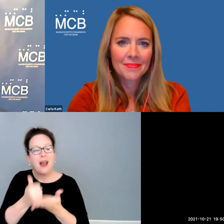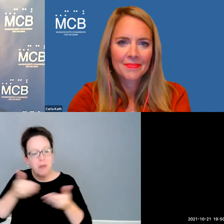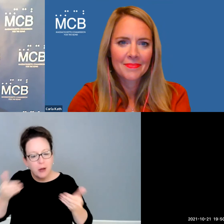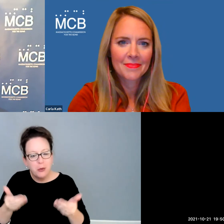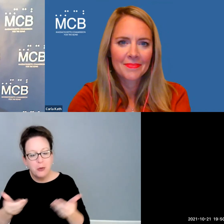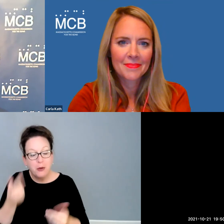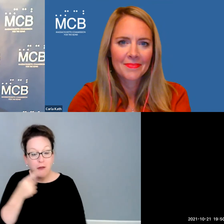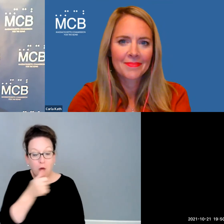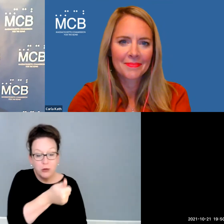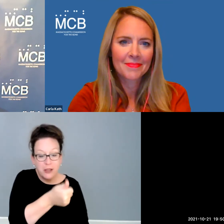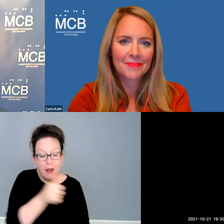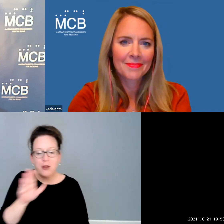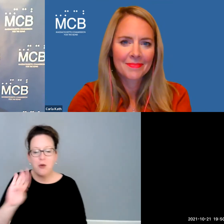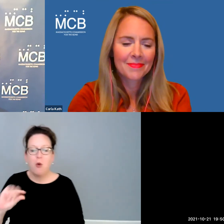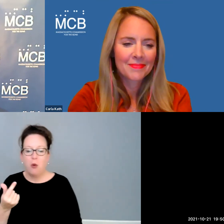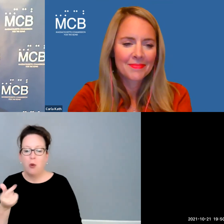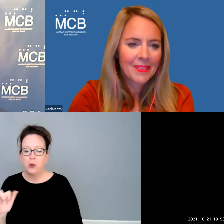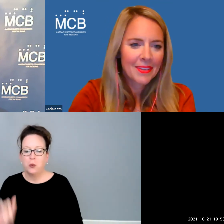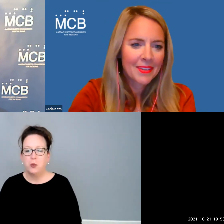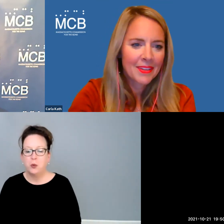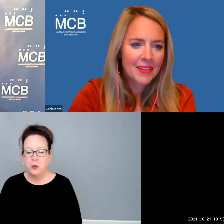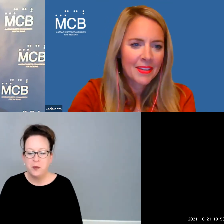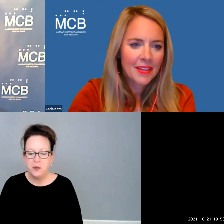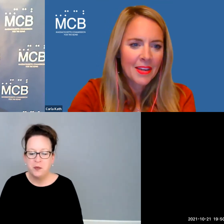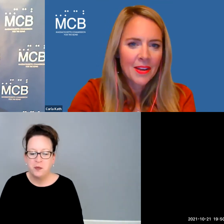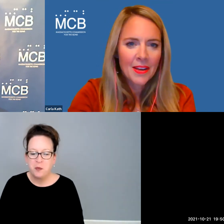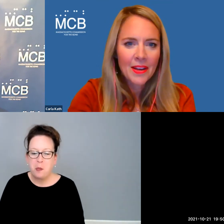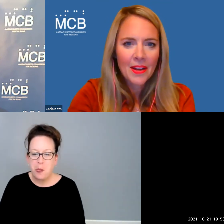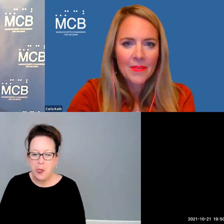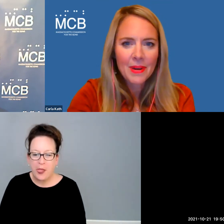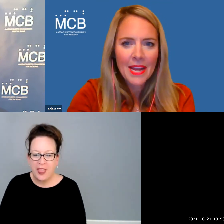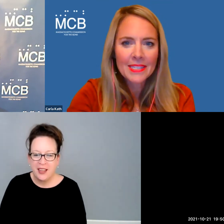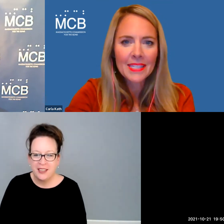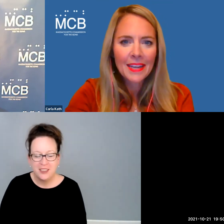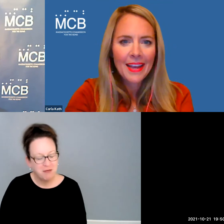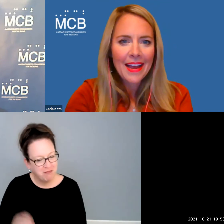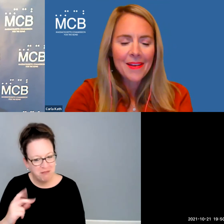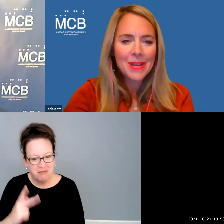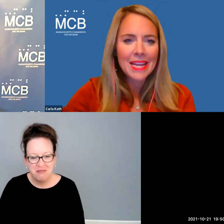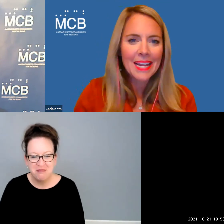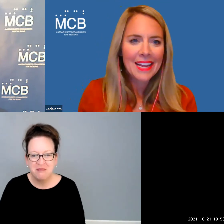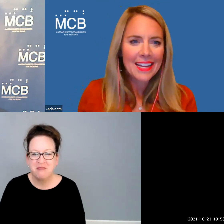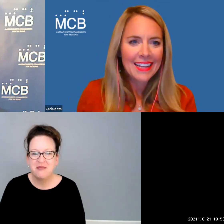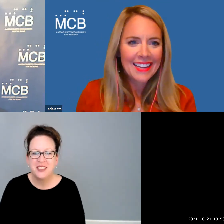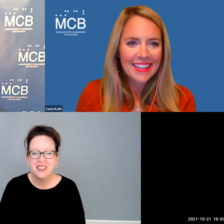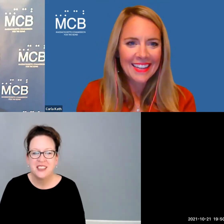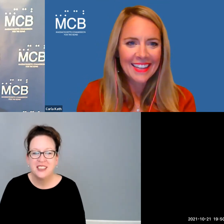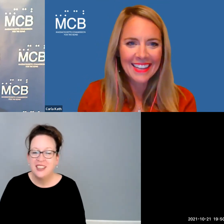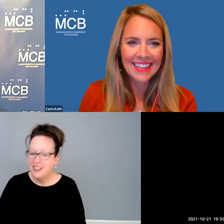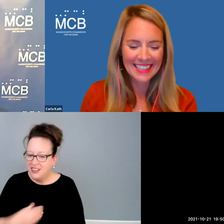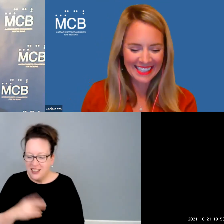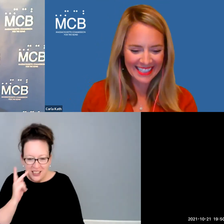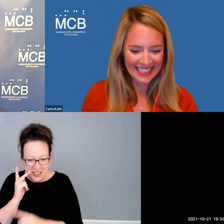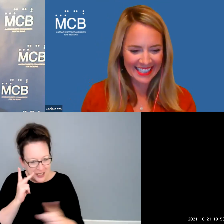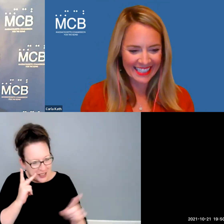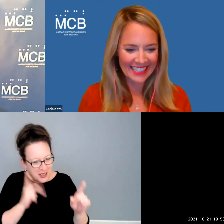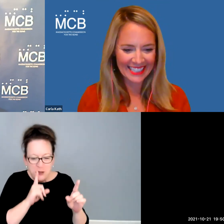All right, um. There's real talent in that pool of people with disabilities. Let me tell you.